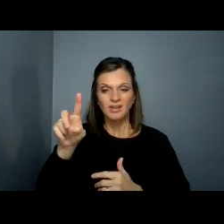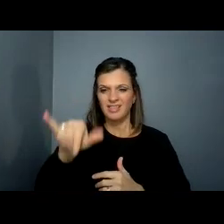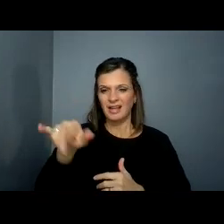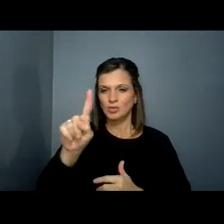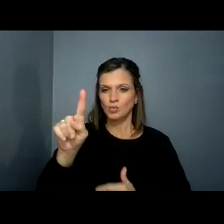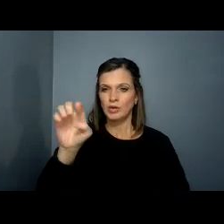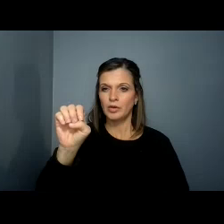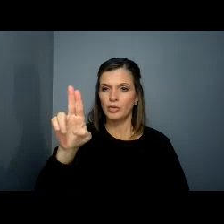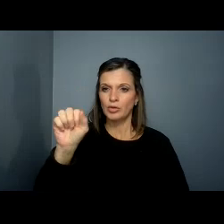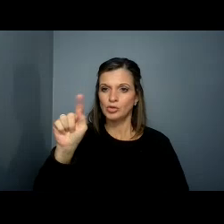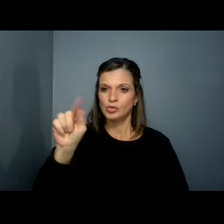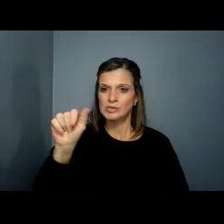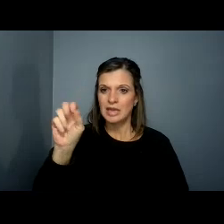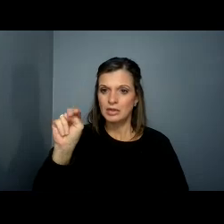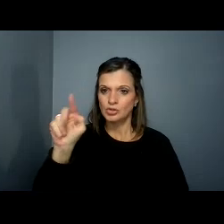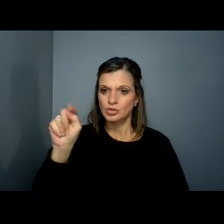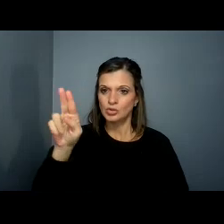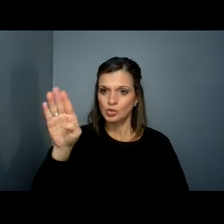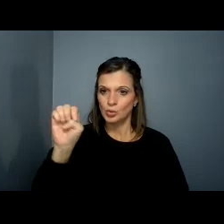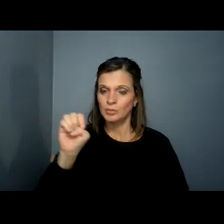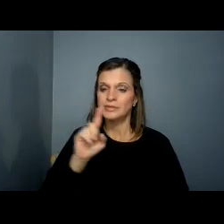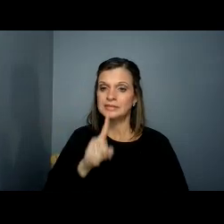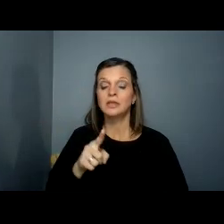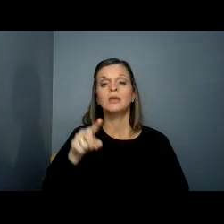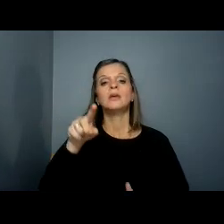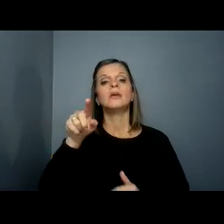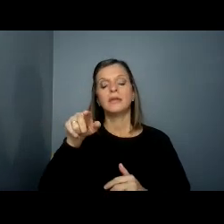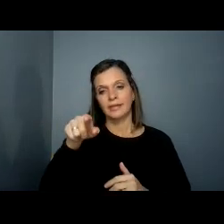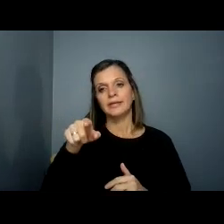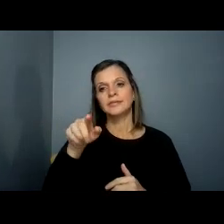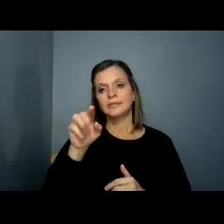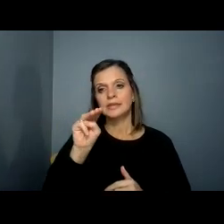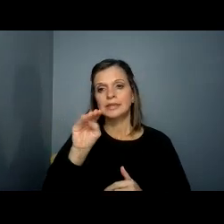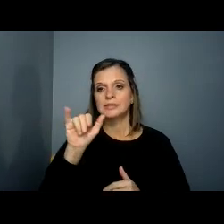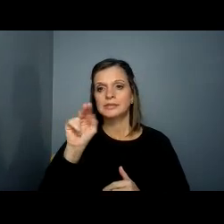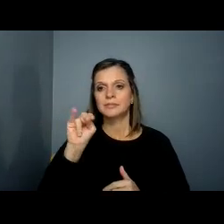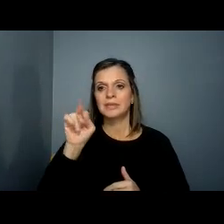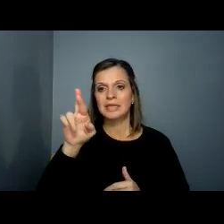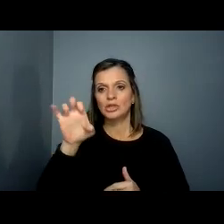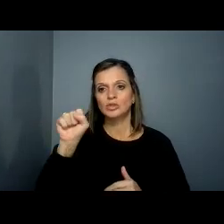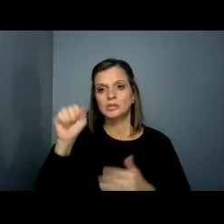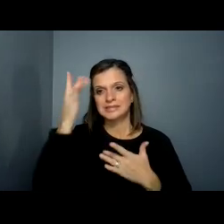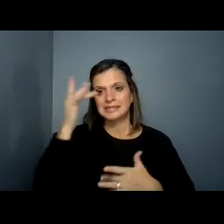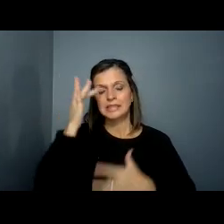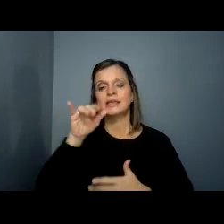a pressure change in the cochlea. Pressure variance is differences.